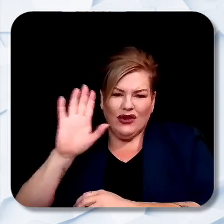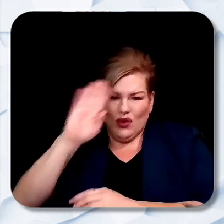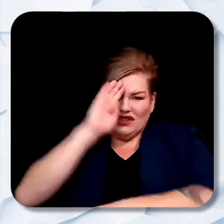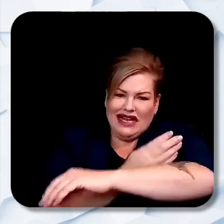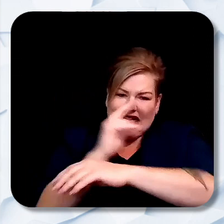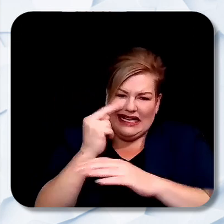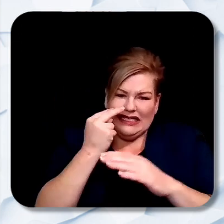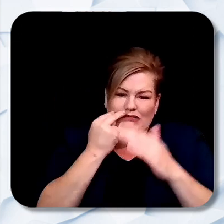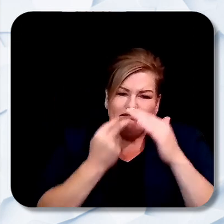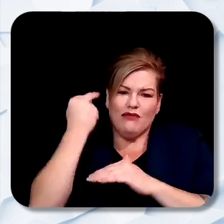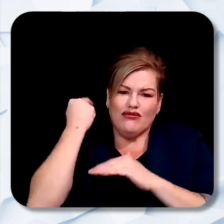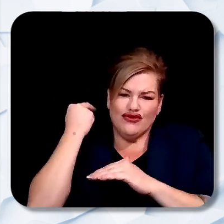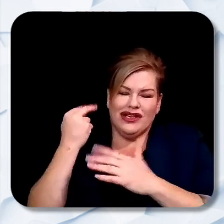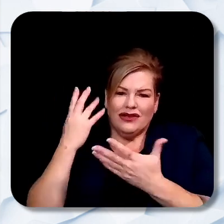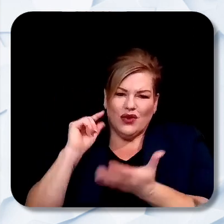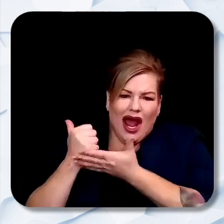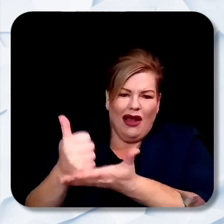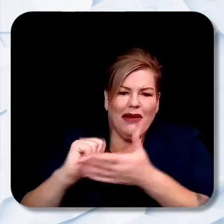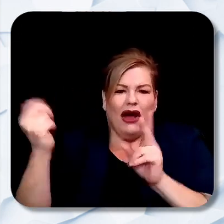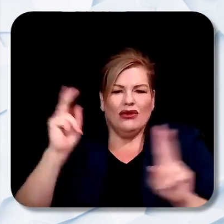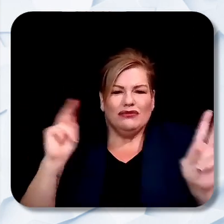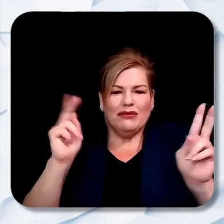that we could be helpful to you in this cause. Please let us know and